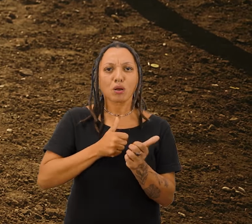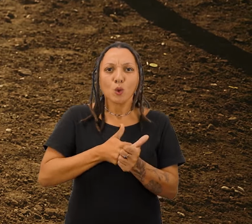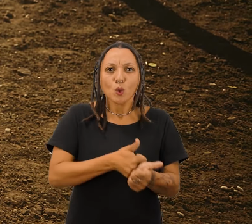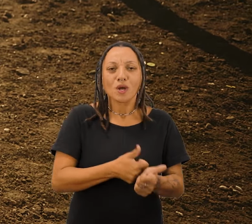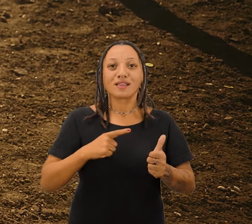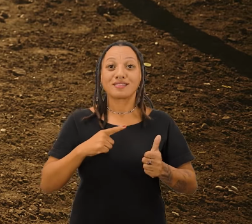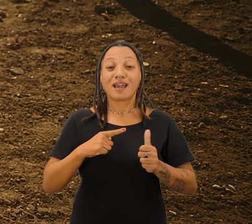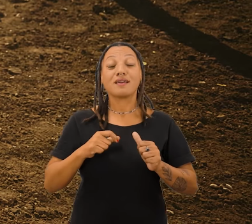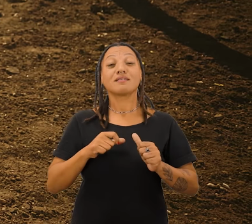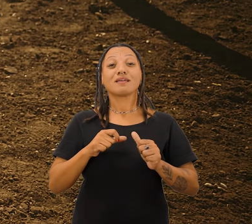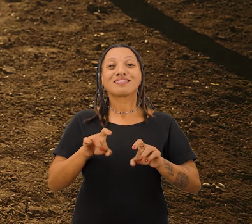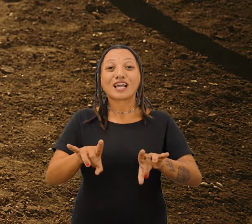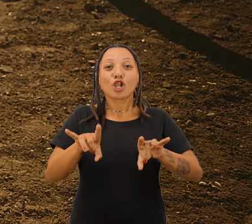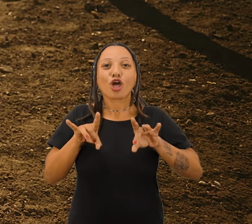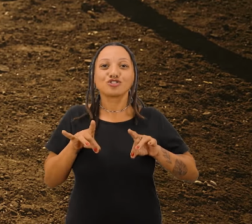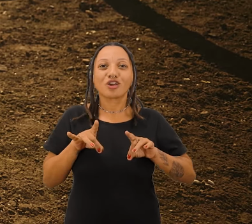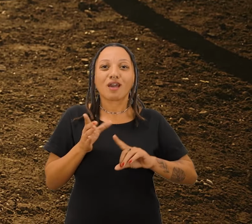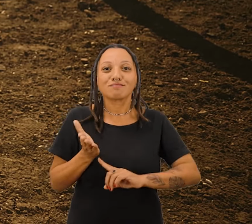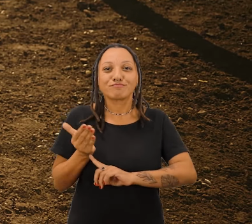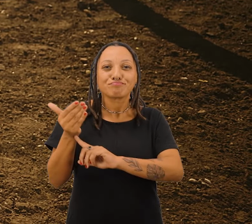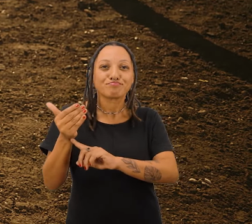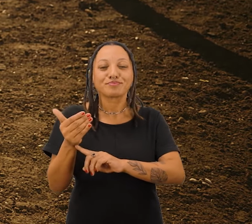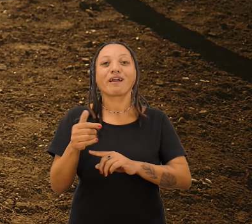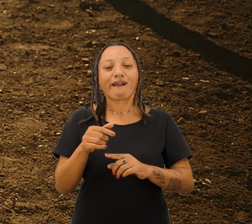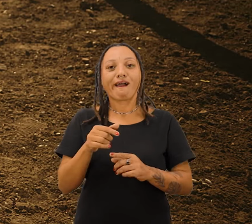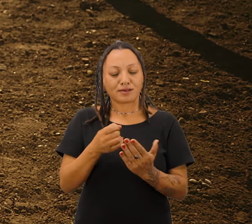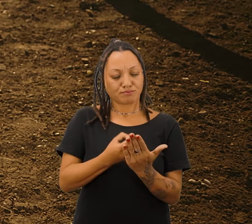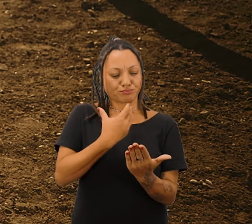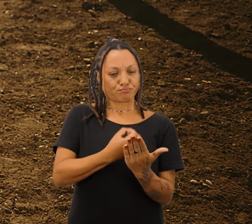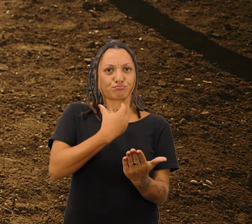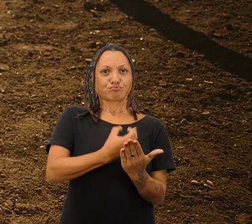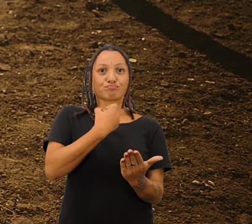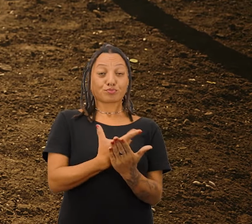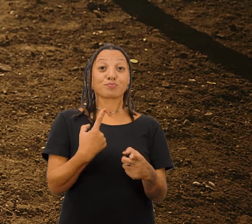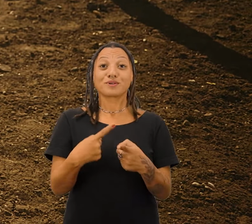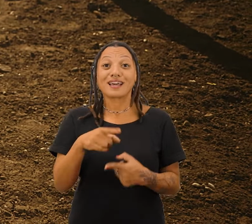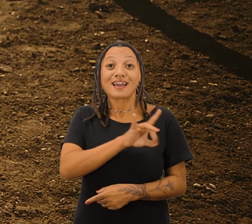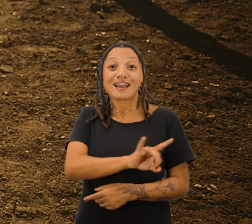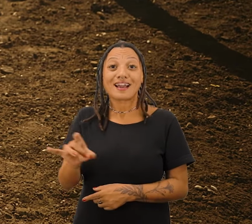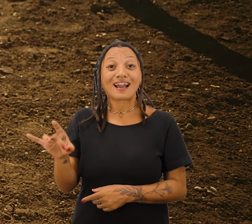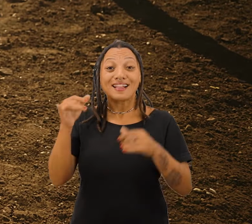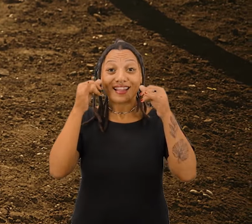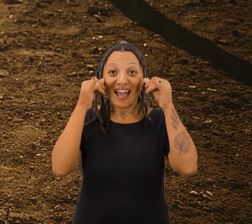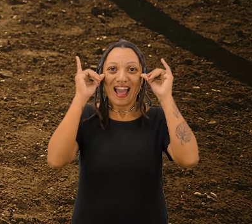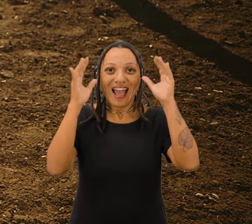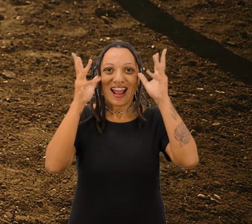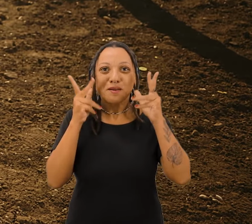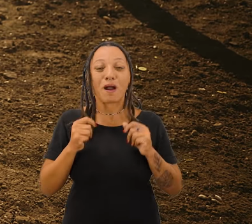[Anderson] Within rural properties, we work with software and these animals, they usually have an identification system,